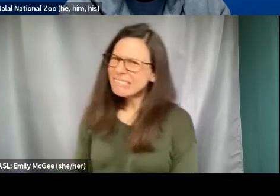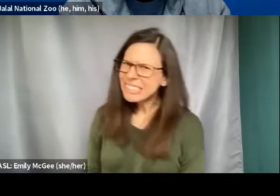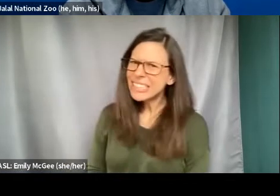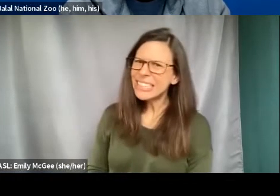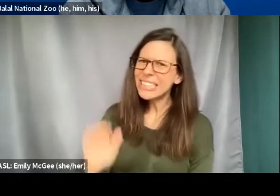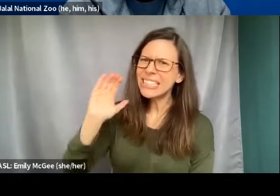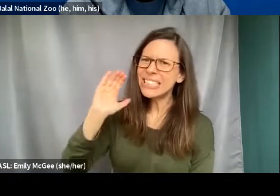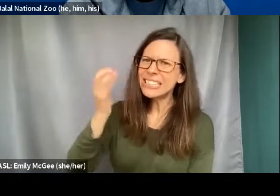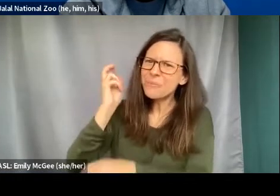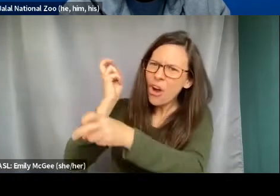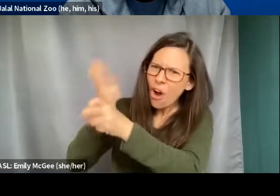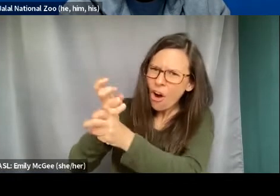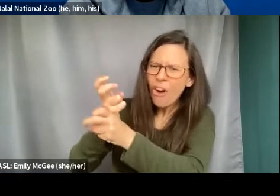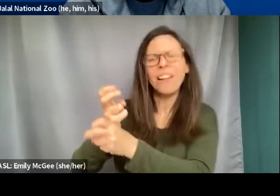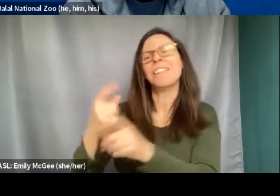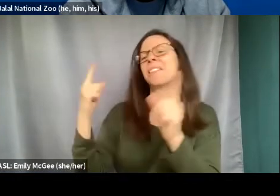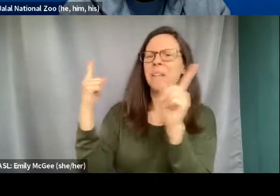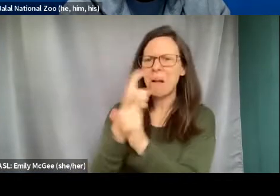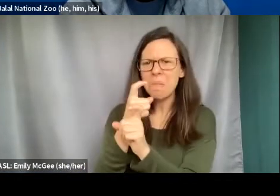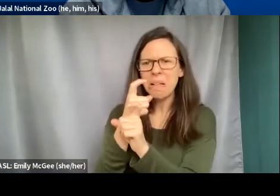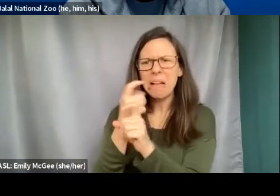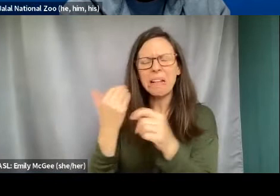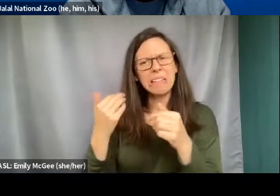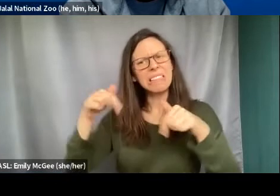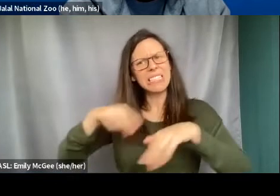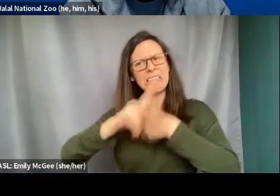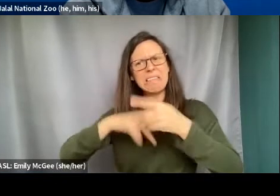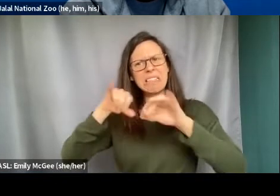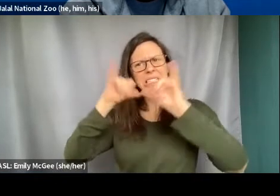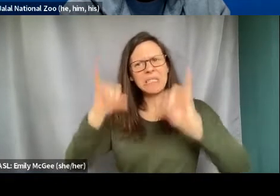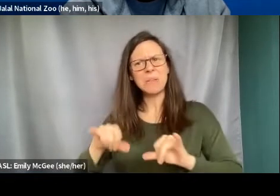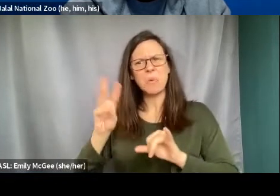like, you know, in these wild systems there are a lot of other things going on but here